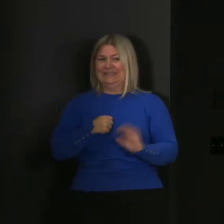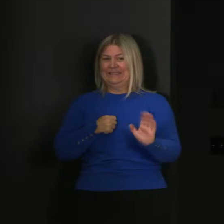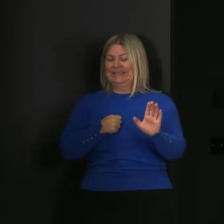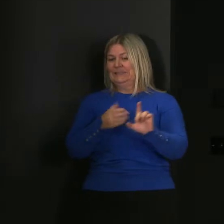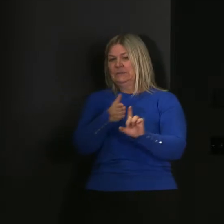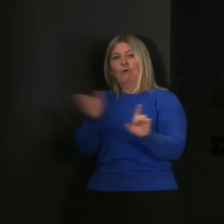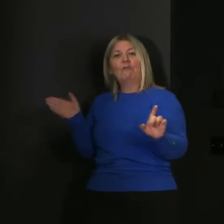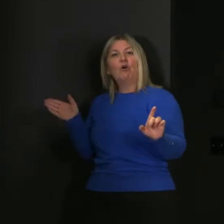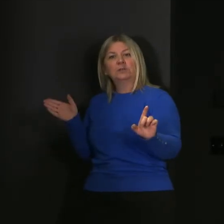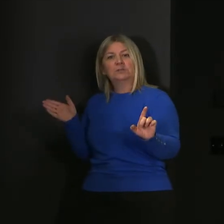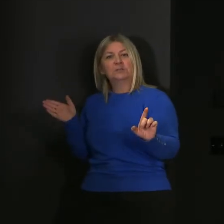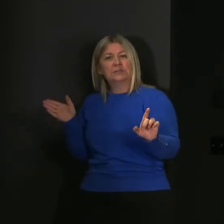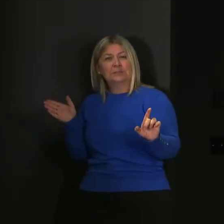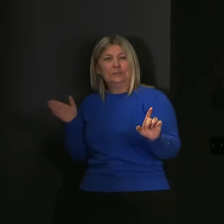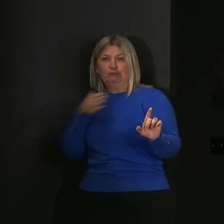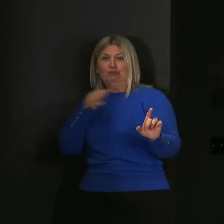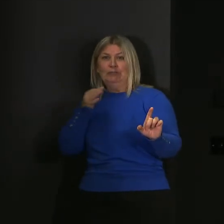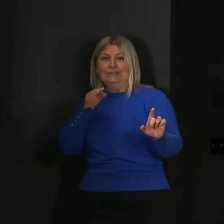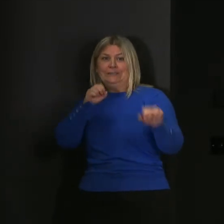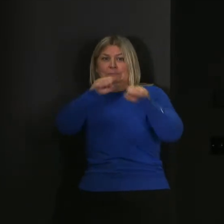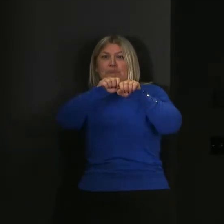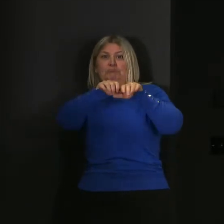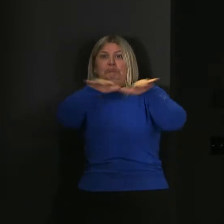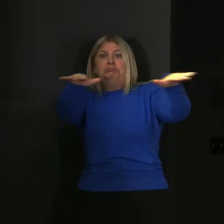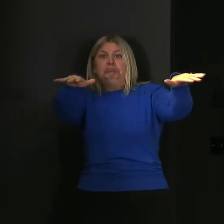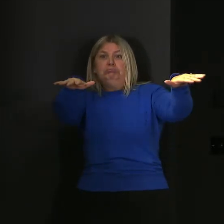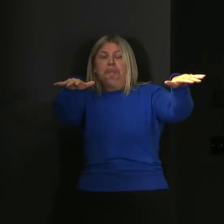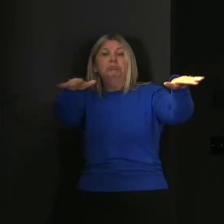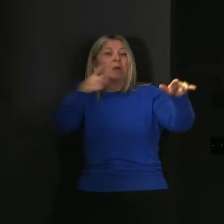be much riskier places for transmission. These are simple things that all of us can